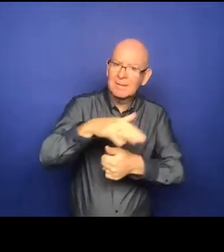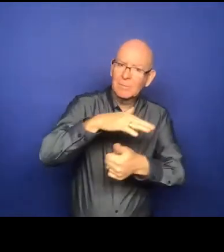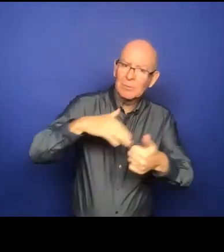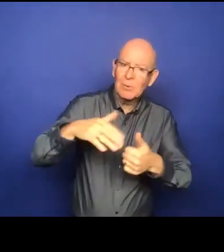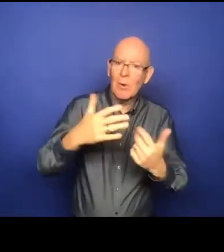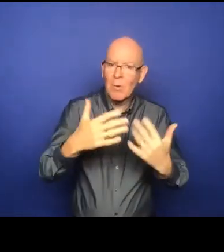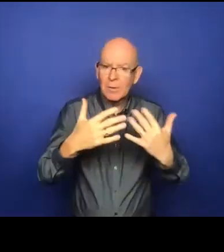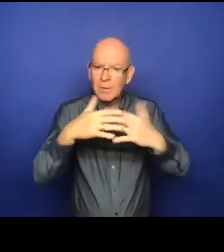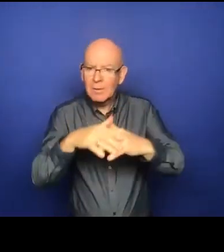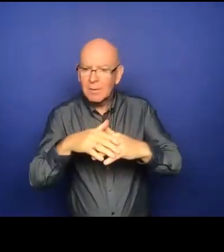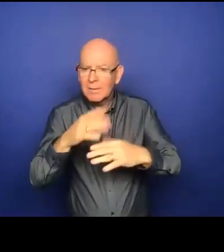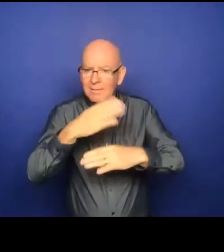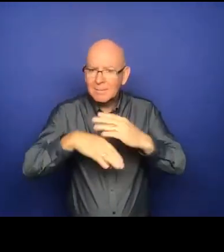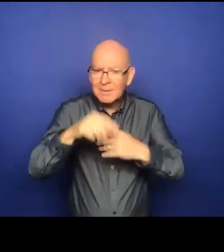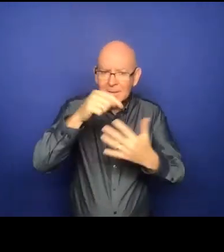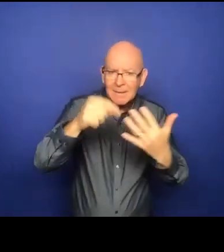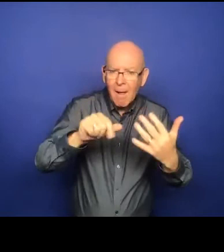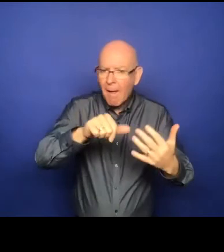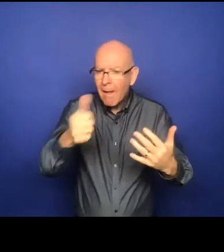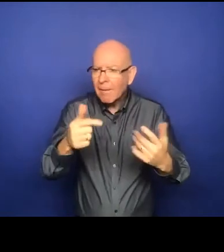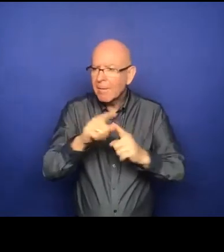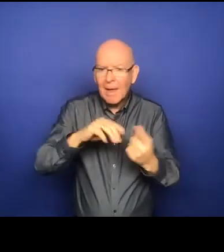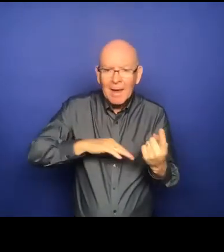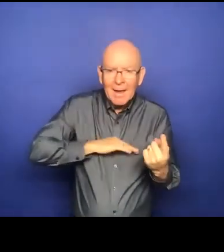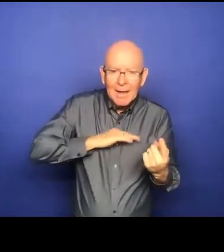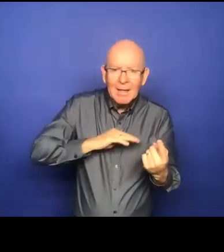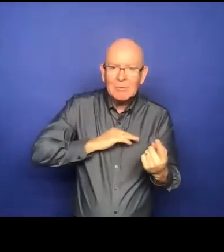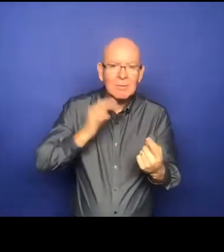period to the situation during the pandemic to see if challenges have